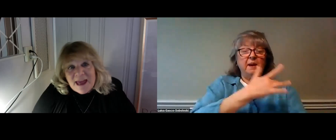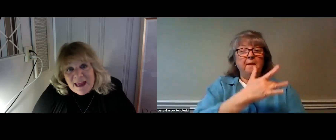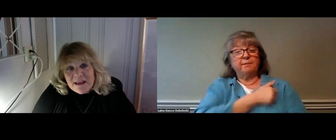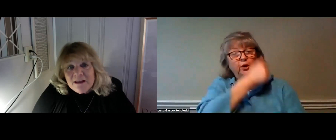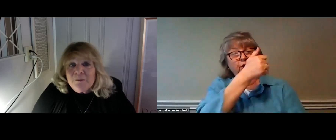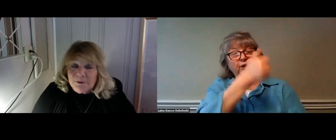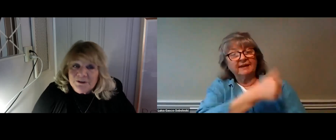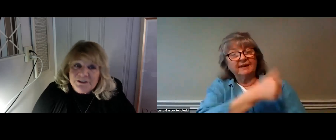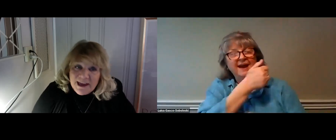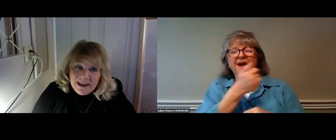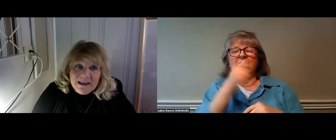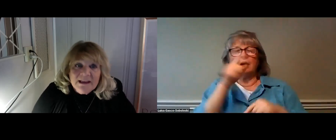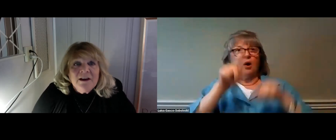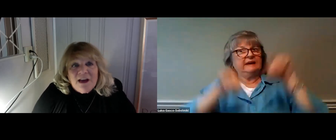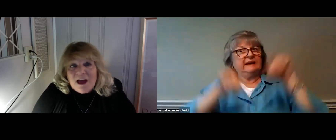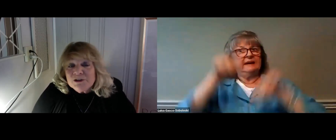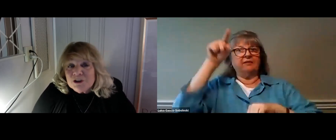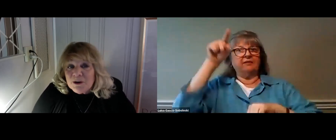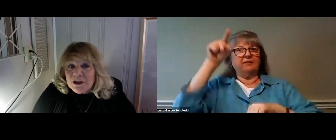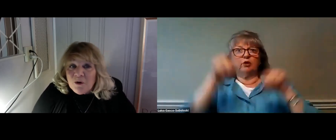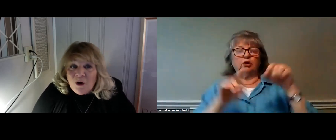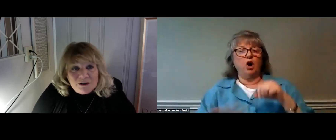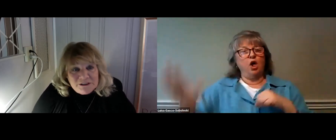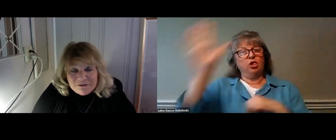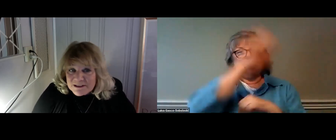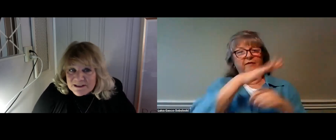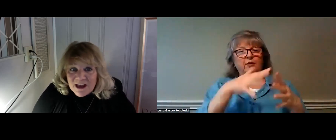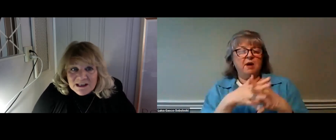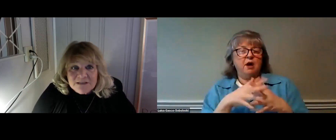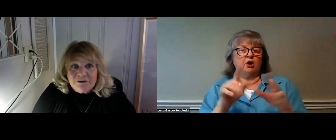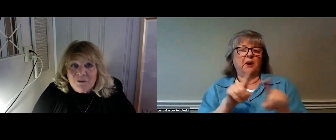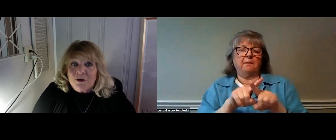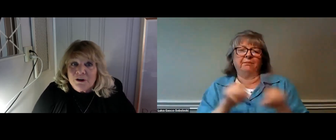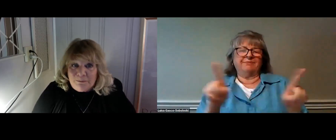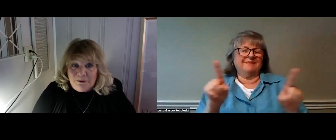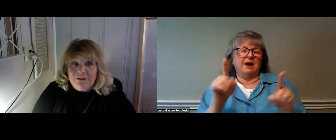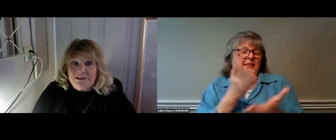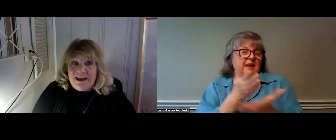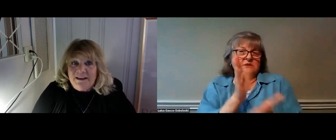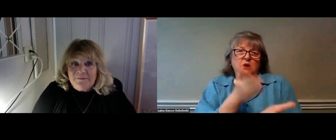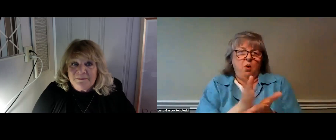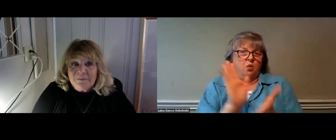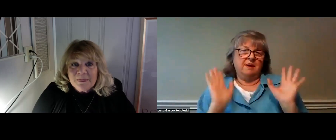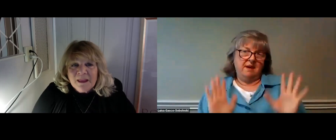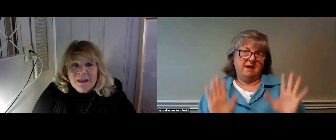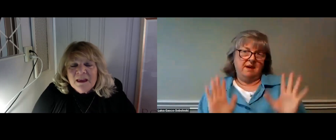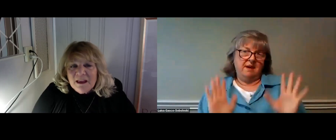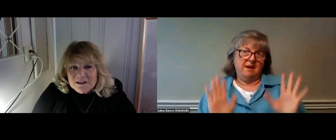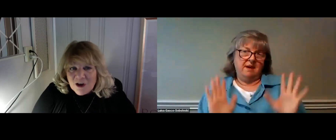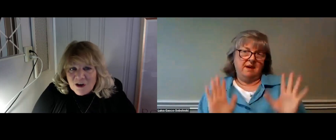birthday - I'm showing you all different signs for the word birthday. It's all in